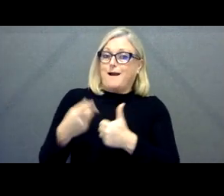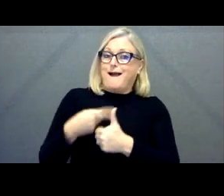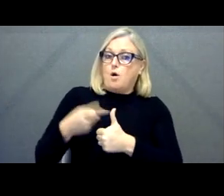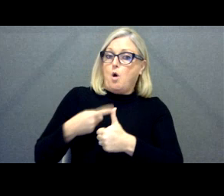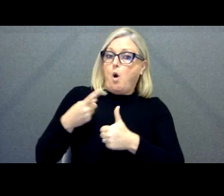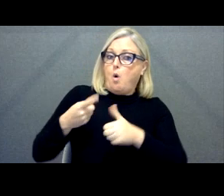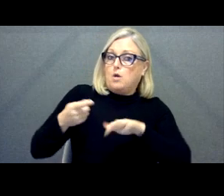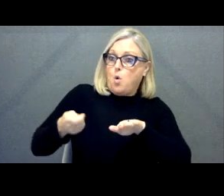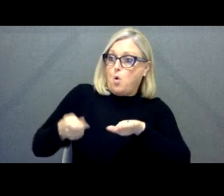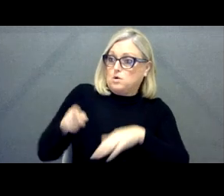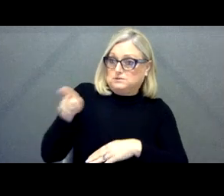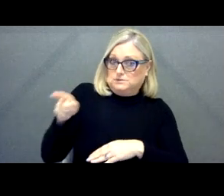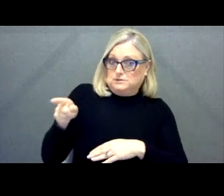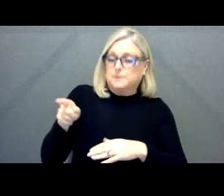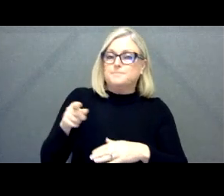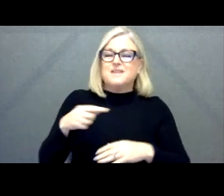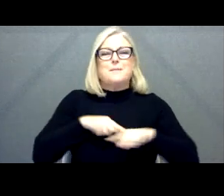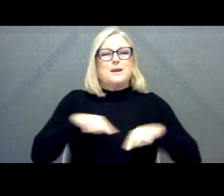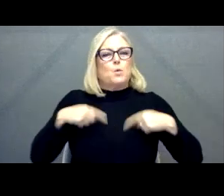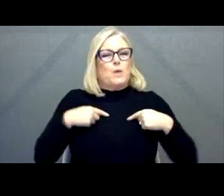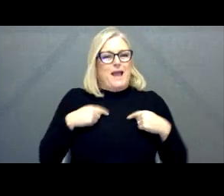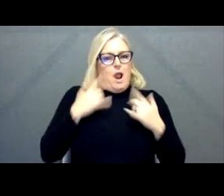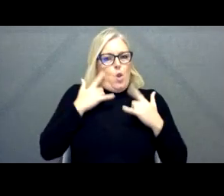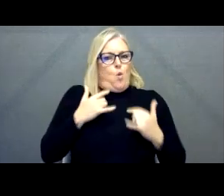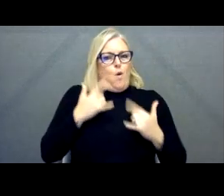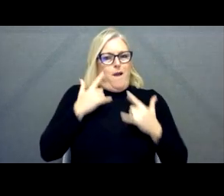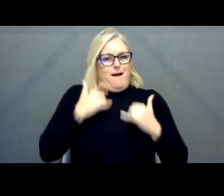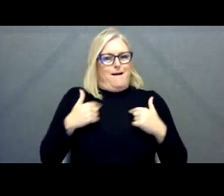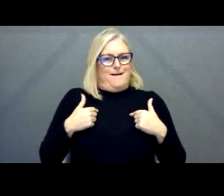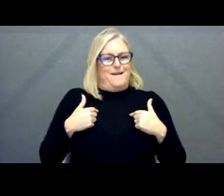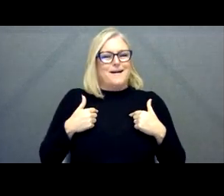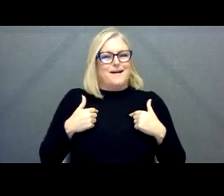involvement is quite unique because we're not only lawyers as you probably all know in the